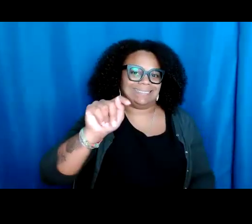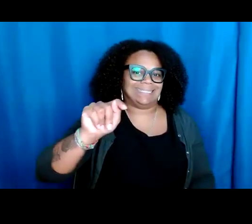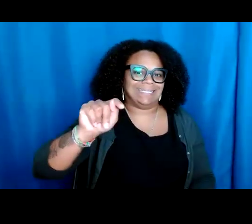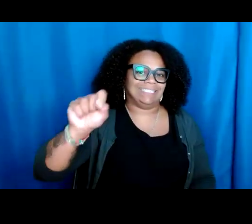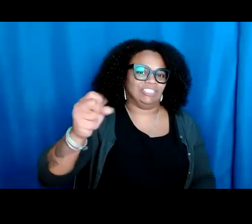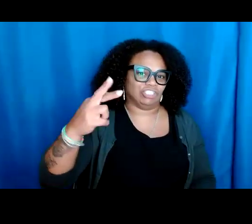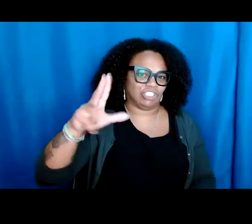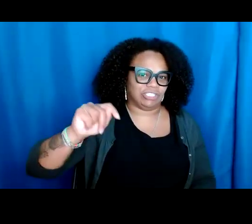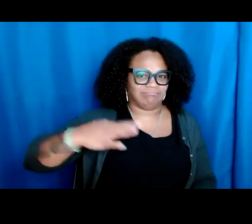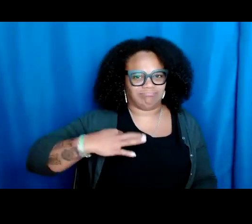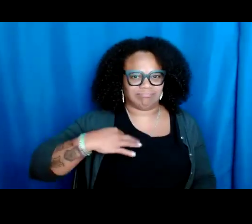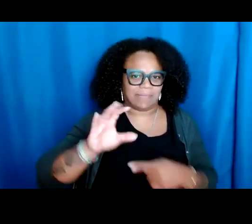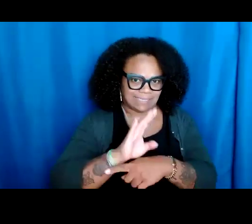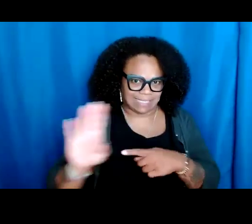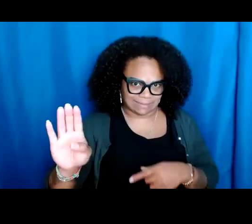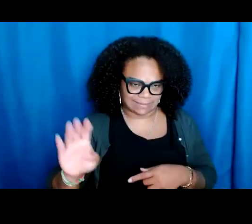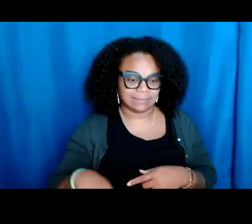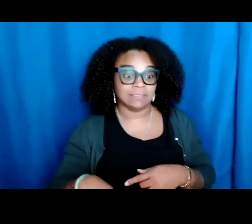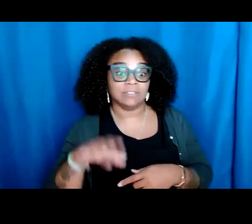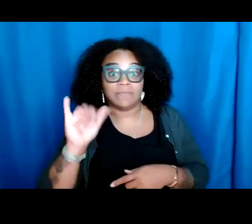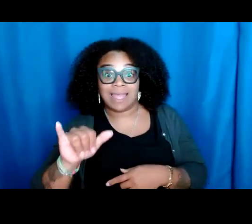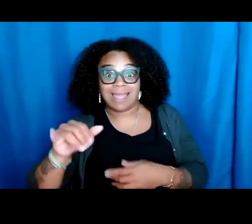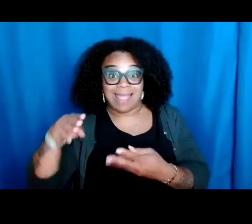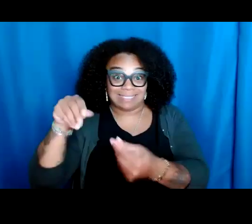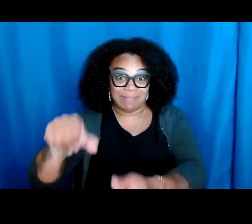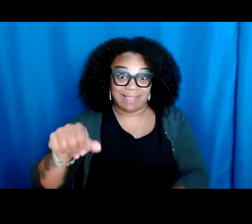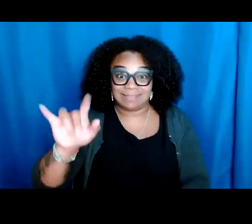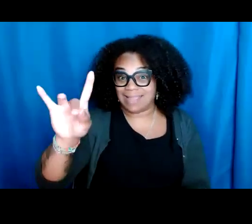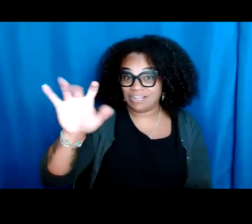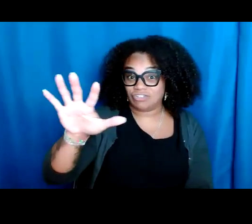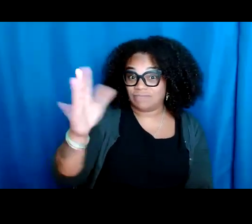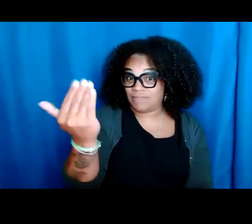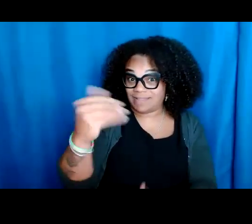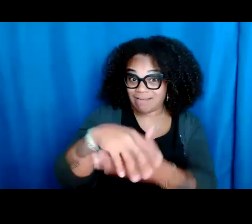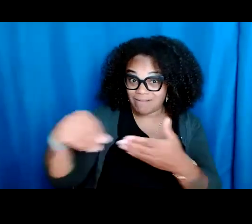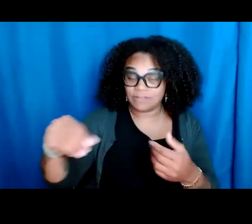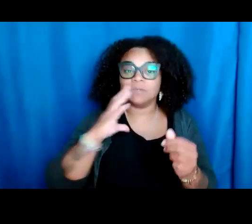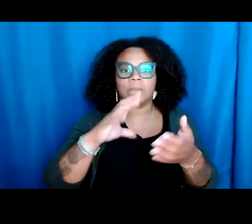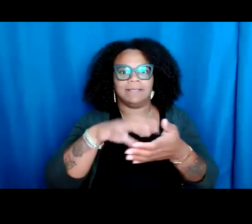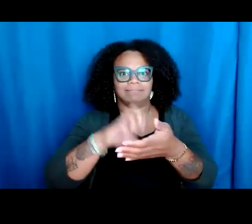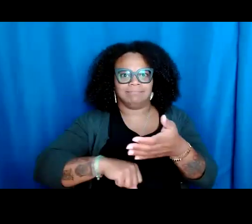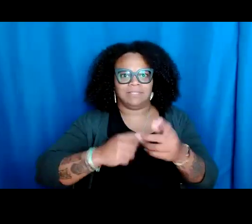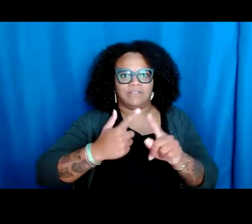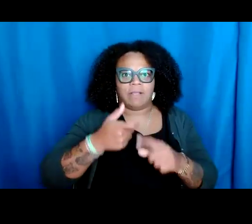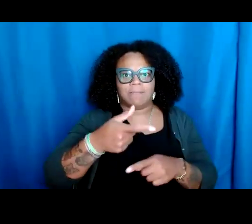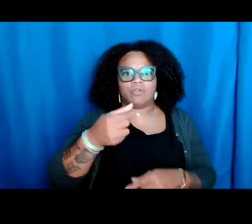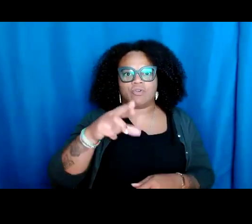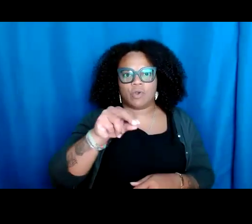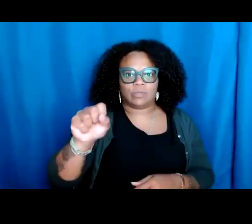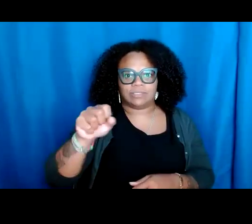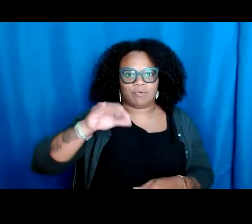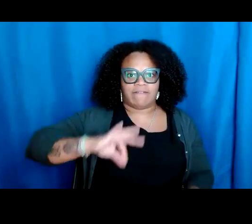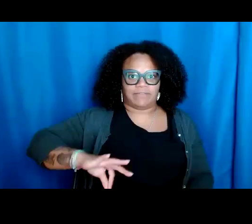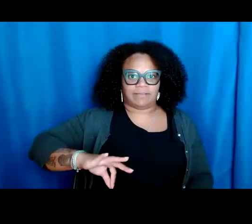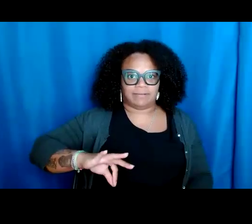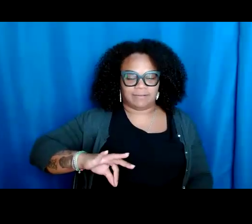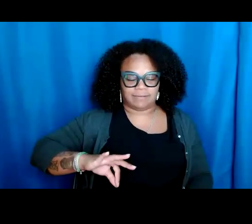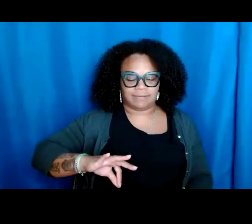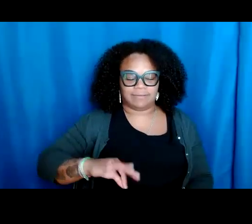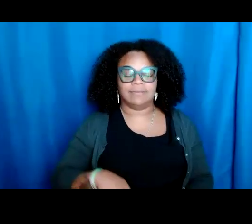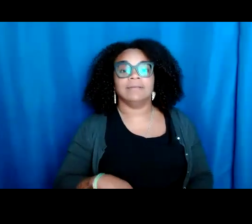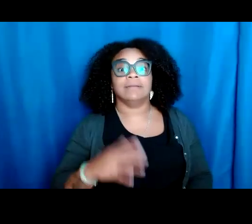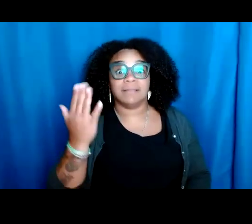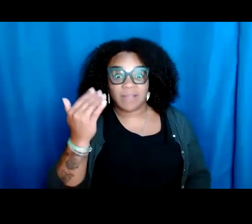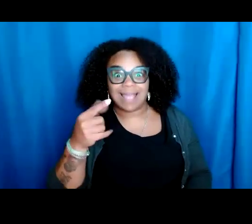These expenses of $815 will be deducted from his gross profit to calculate his Net Profit,